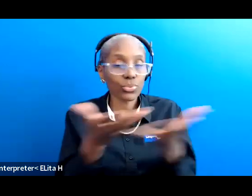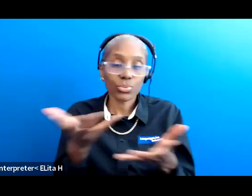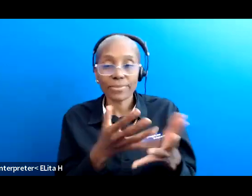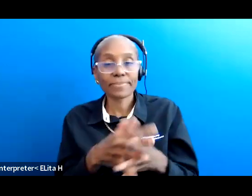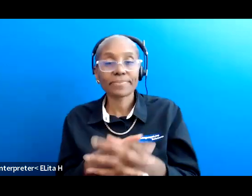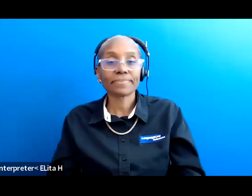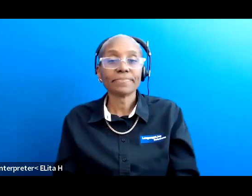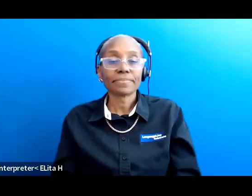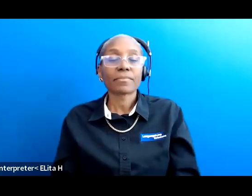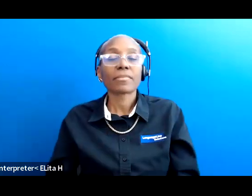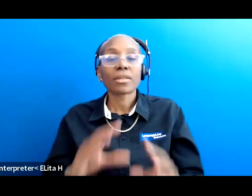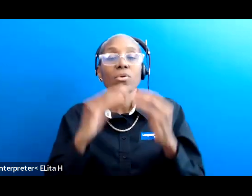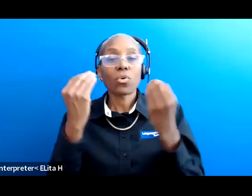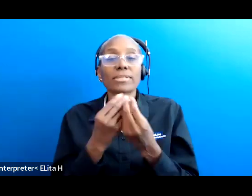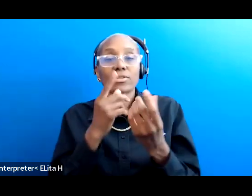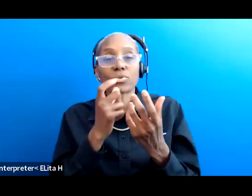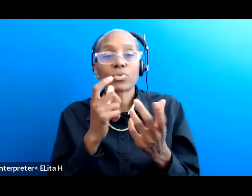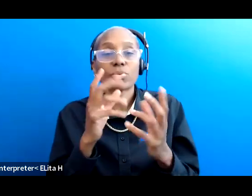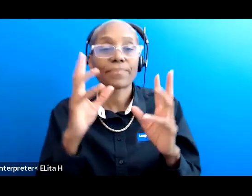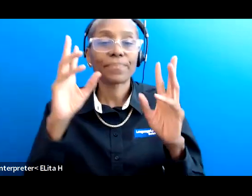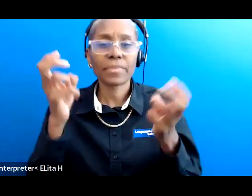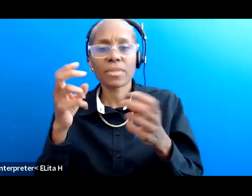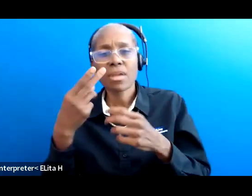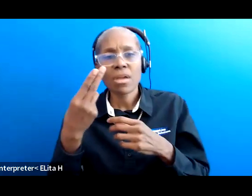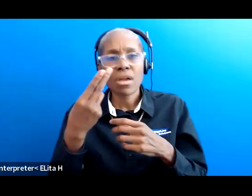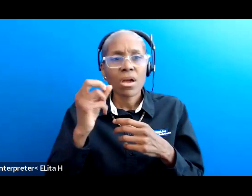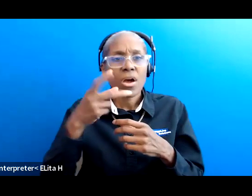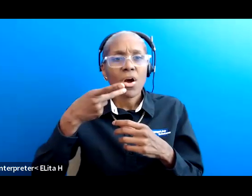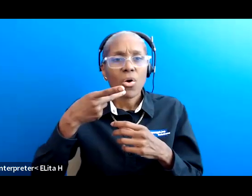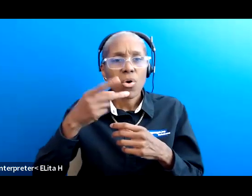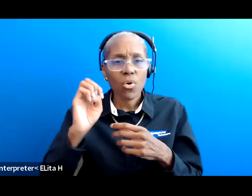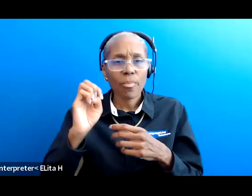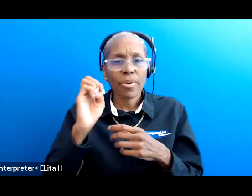There are organizations, Help Hope Live is one, for example, that will